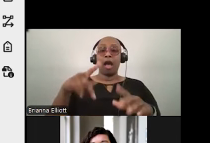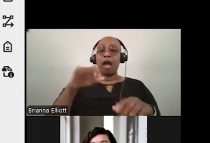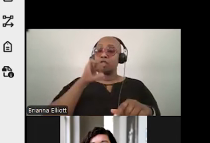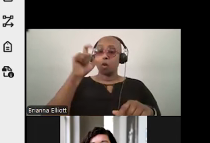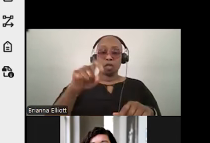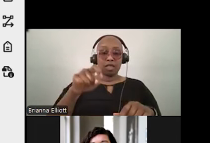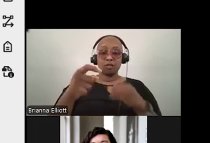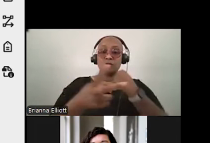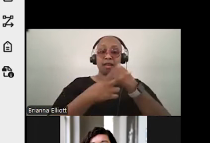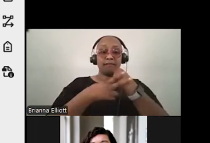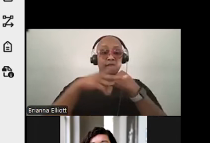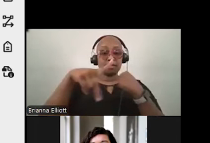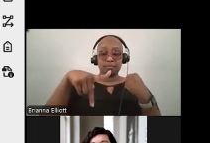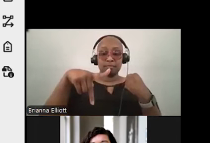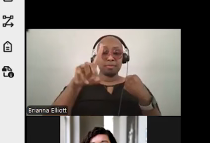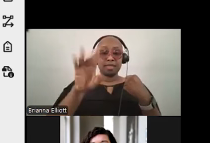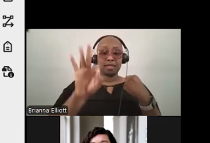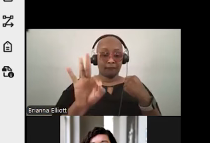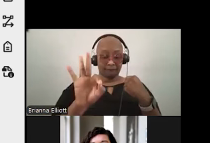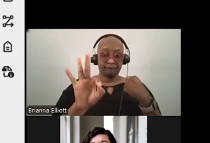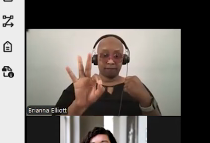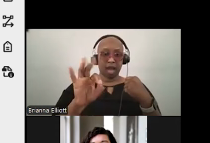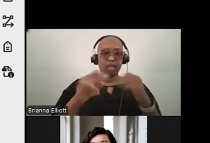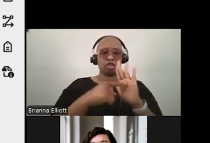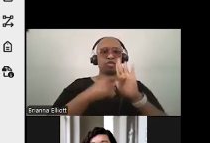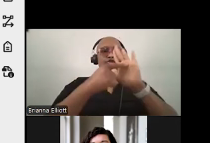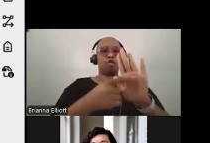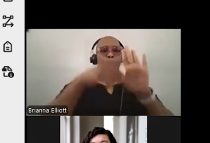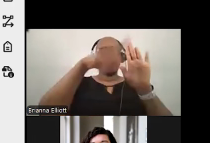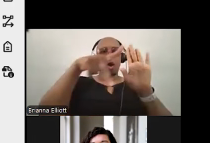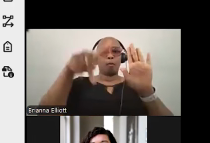to show them the PowerPoint. So, there's not going to be an easy way to fix that because PDFs are